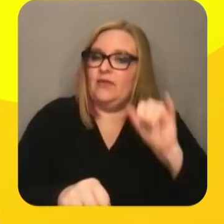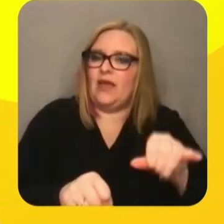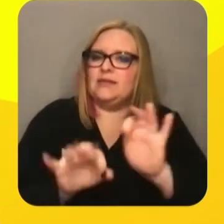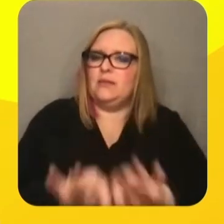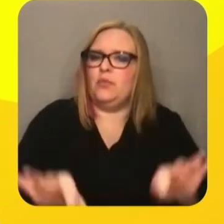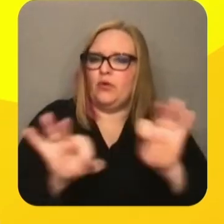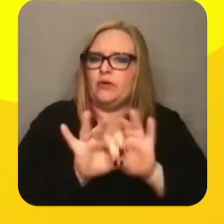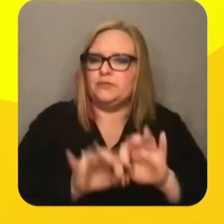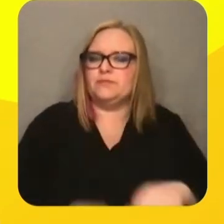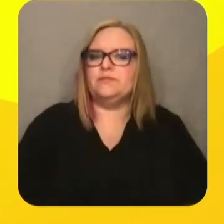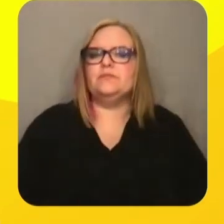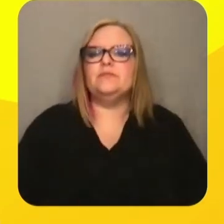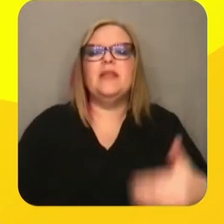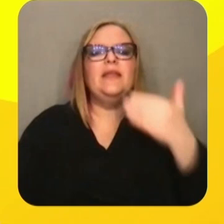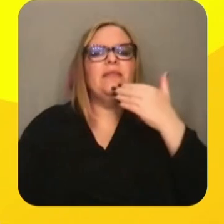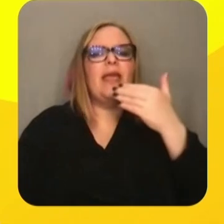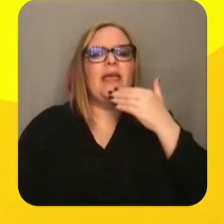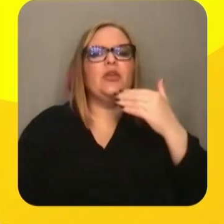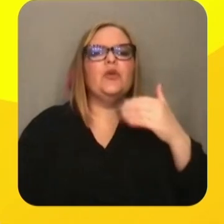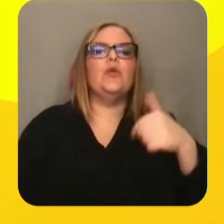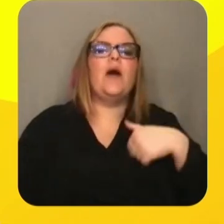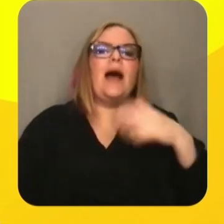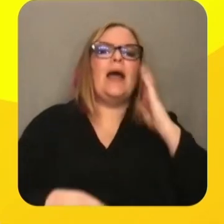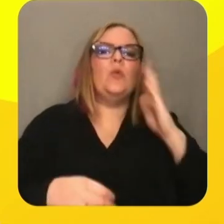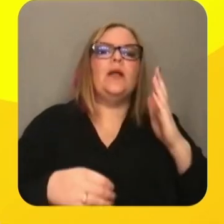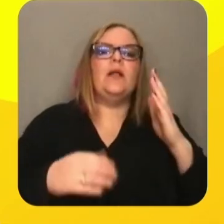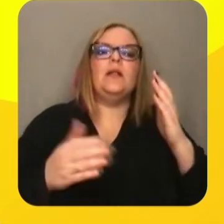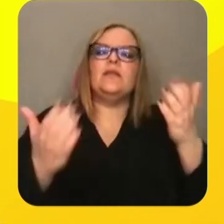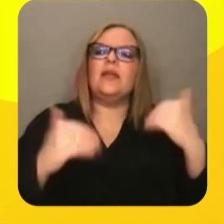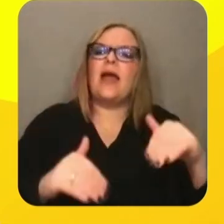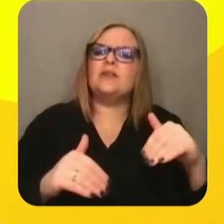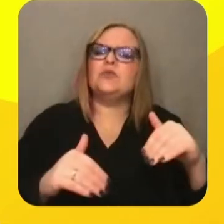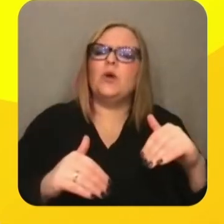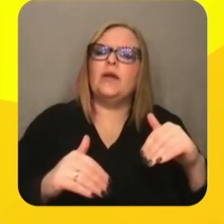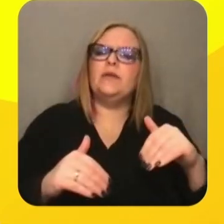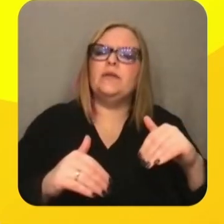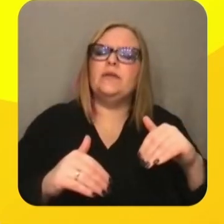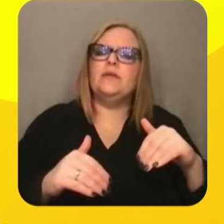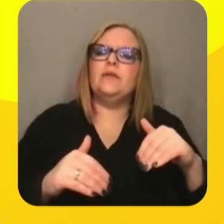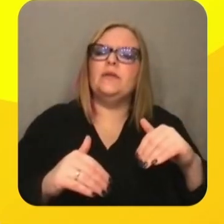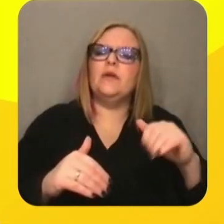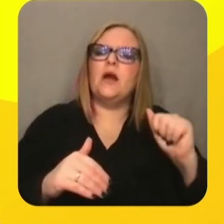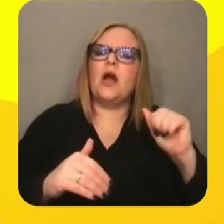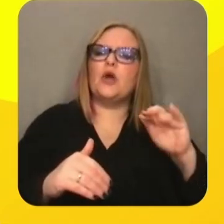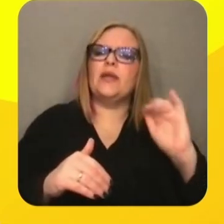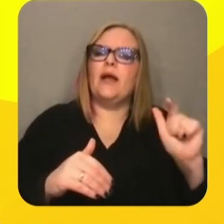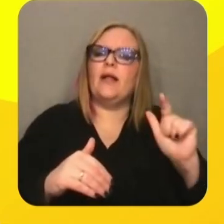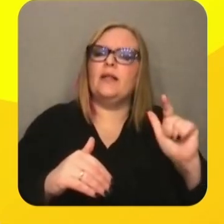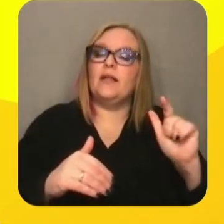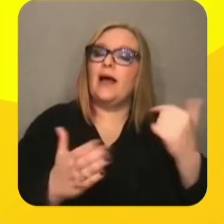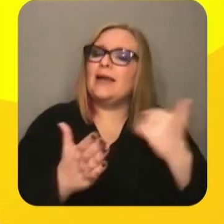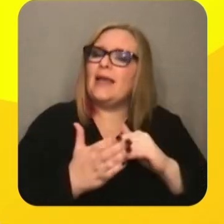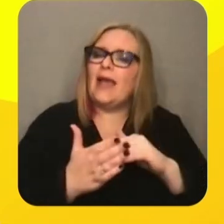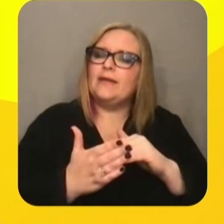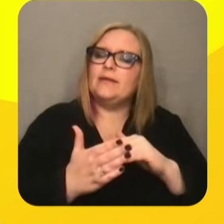Thank you, Evan. And I'm gonna just direct this next one to you. Arielle, again, paraphrasing, it's...